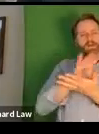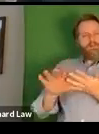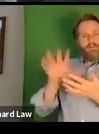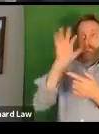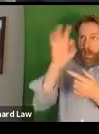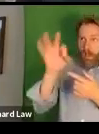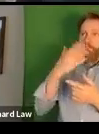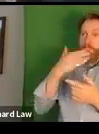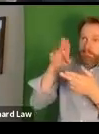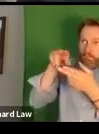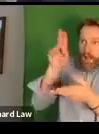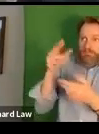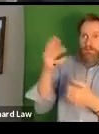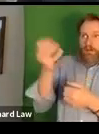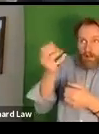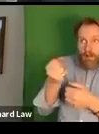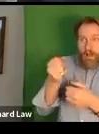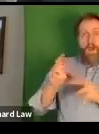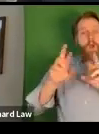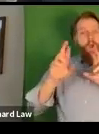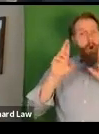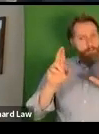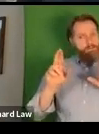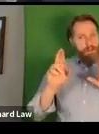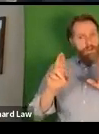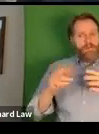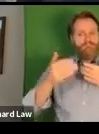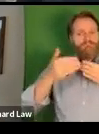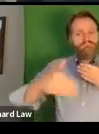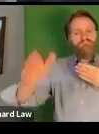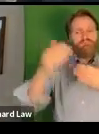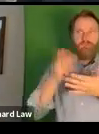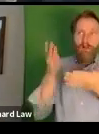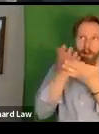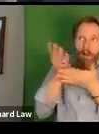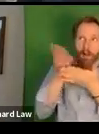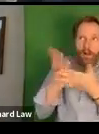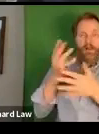employer in due course. Okay that's brilliant thanks so much